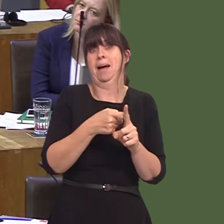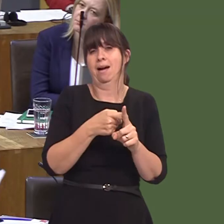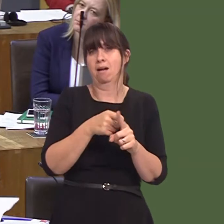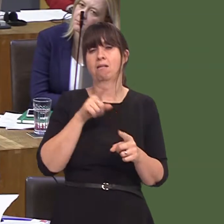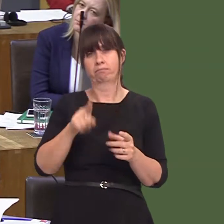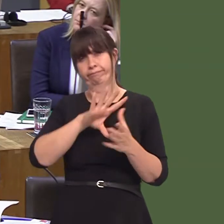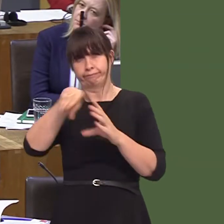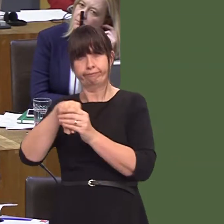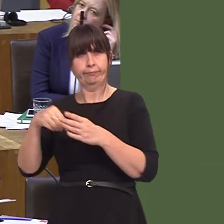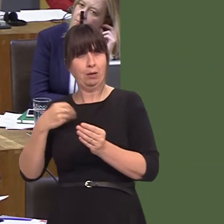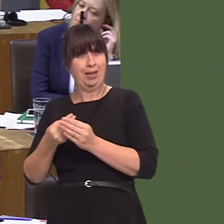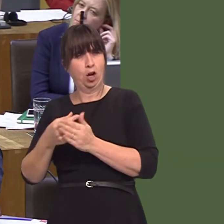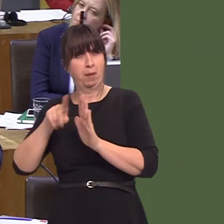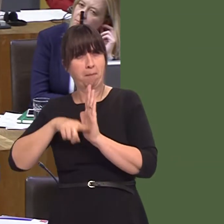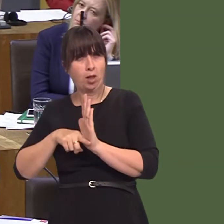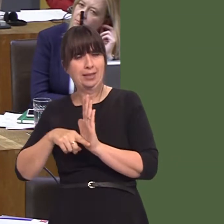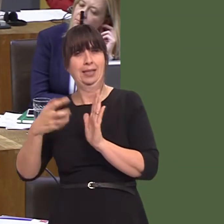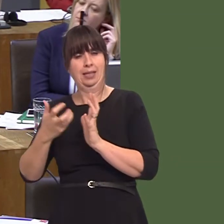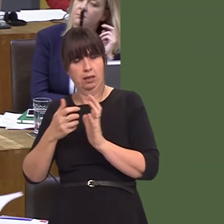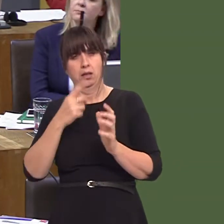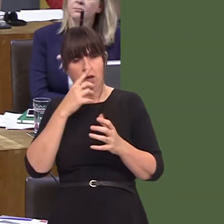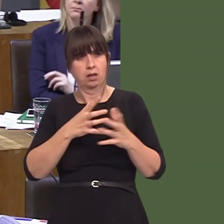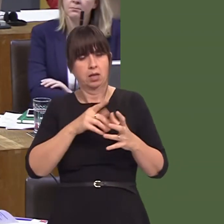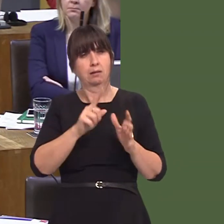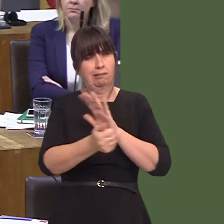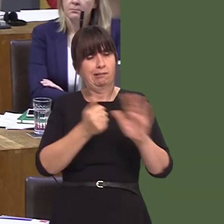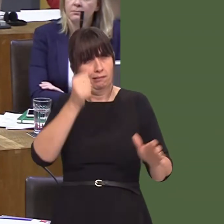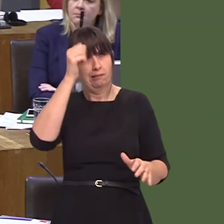Governmentís economic policy and delivery to build on the expertise of Finance Wales.